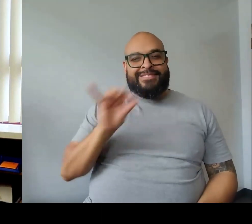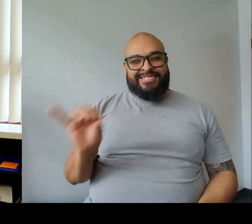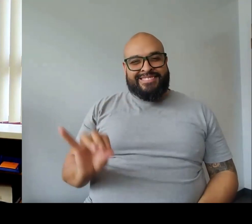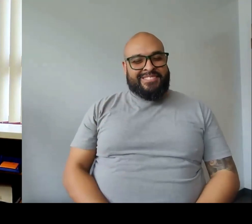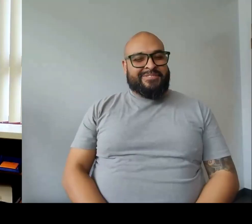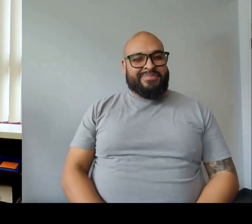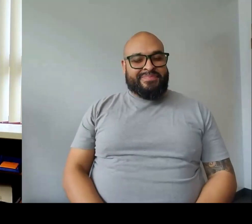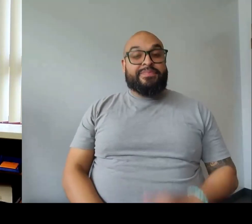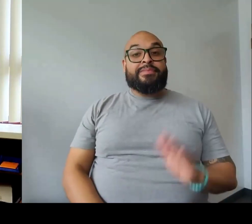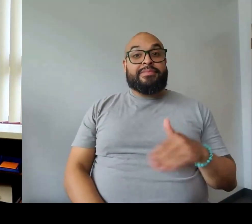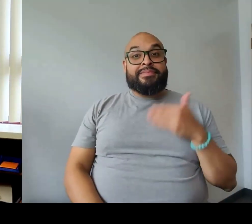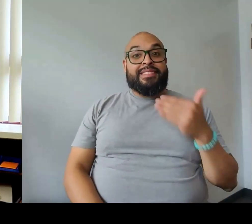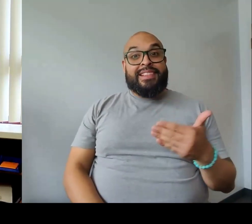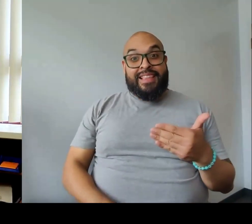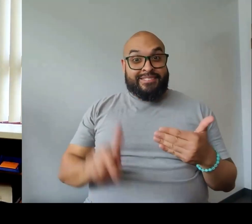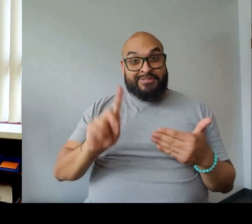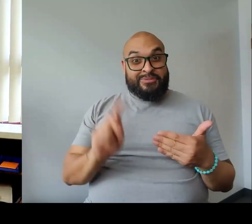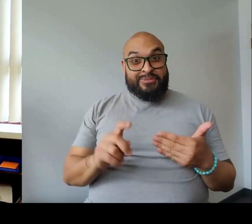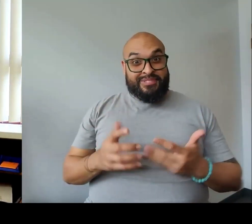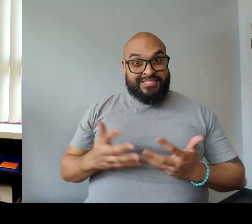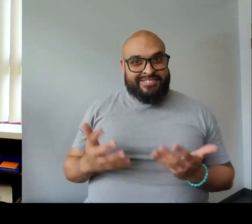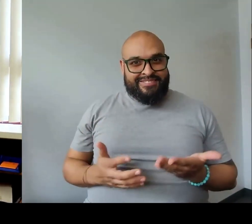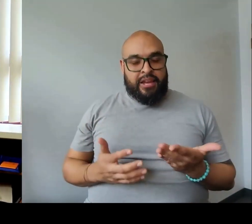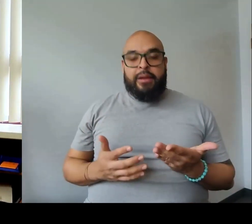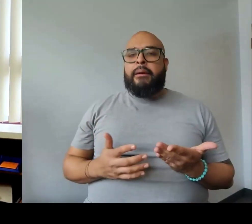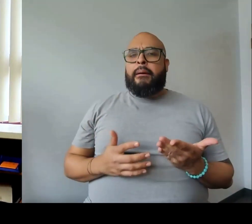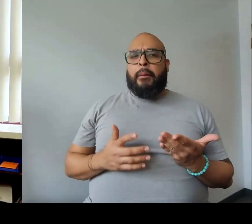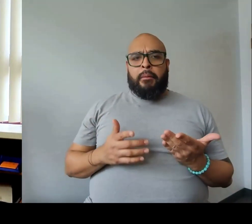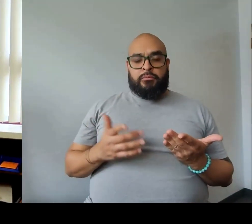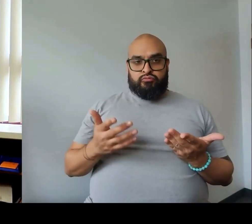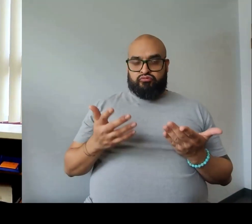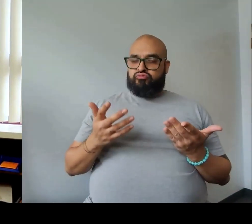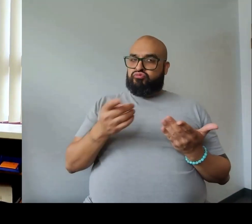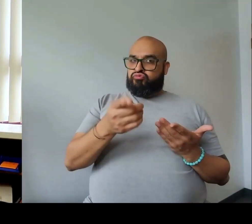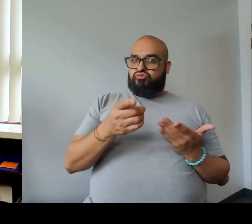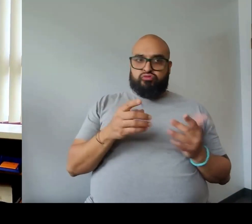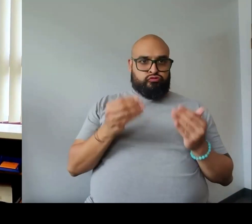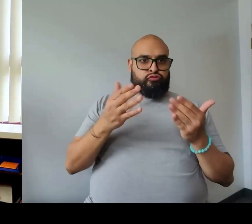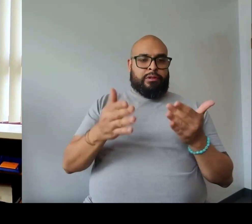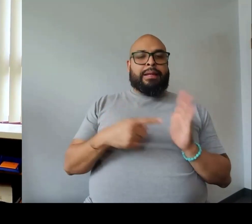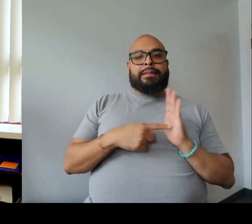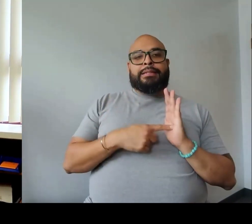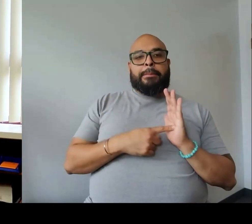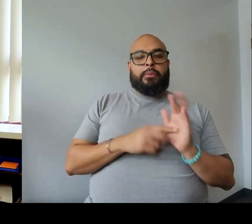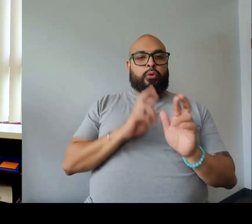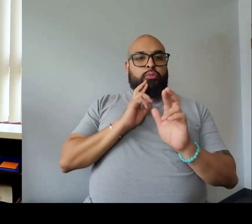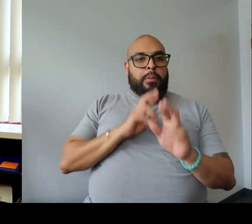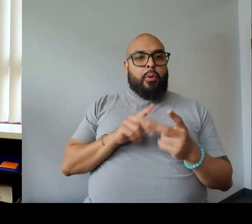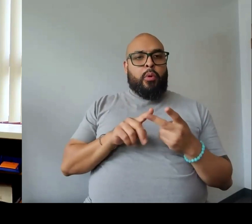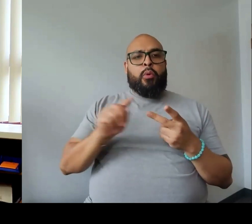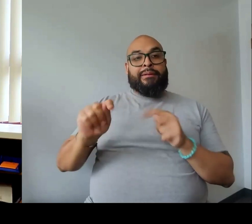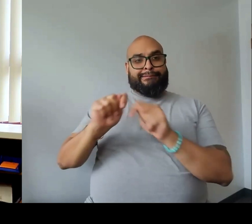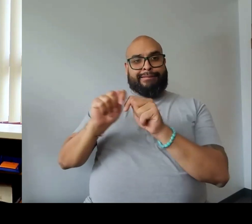So our next question is, can you provide a sample report or some templated report examples for this population?